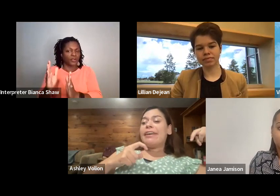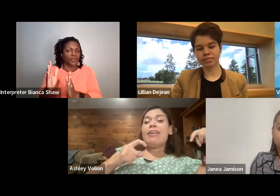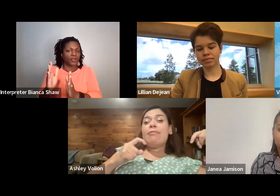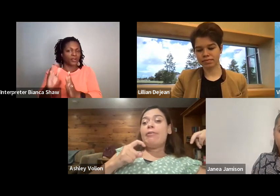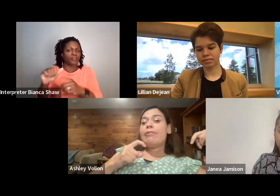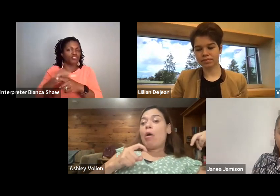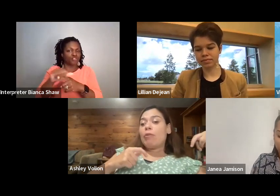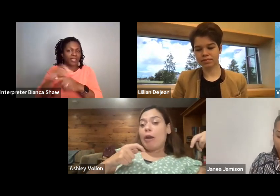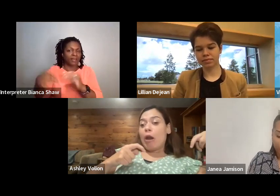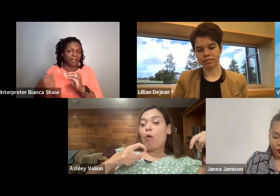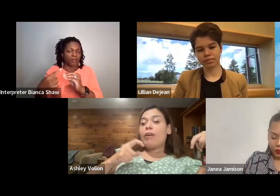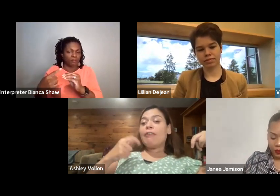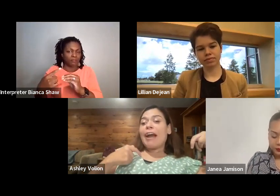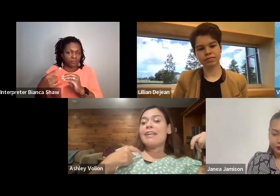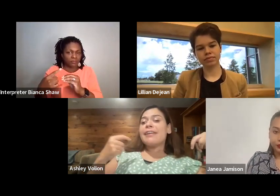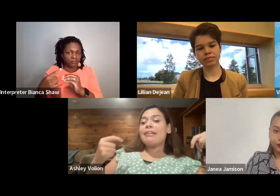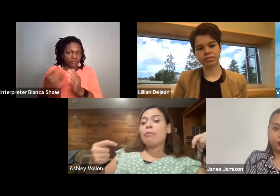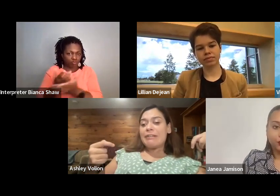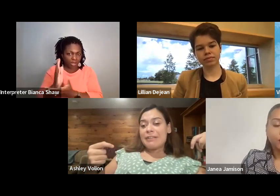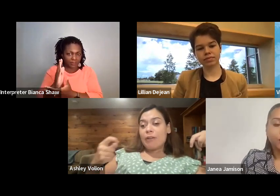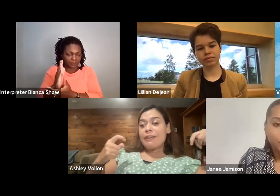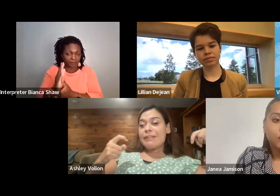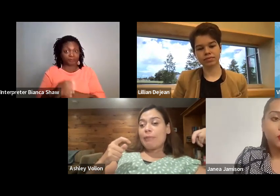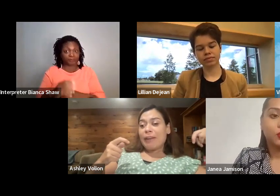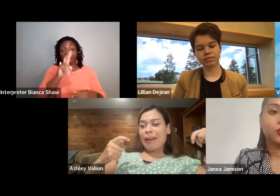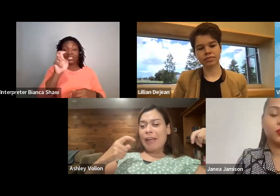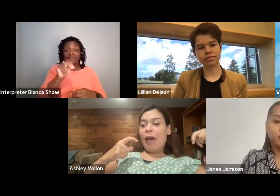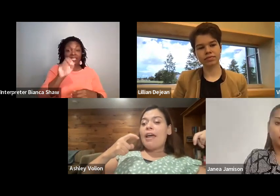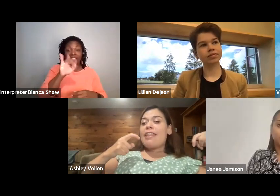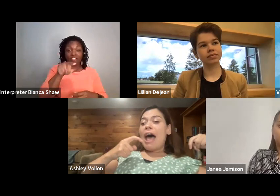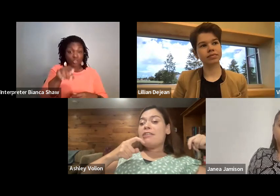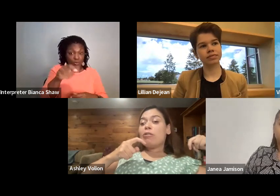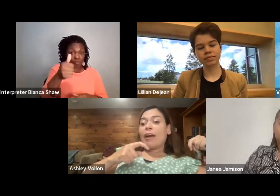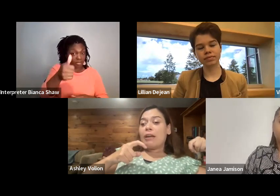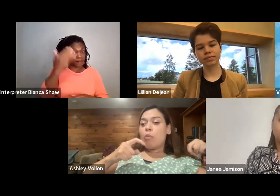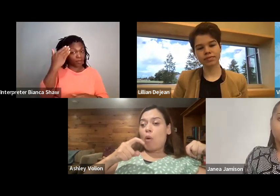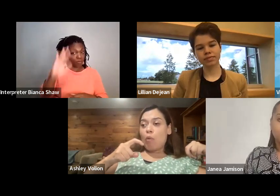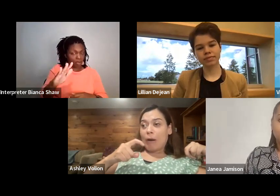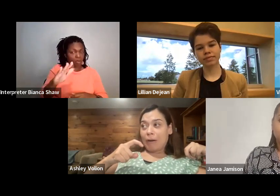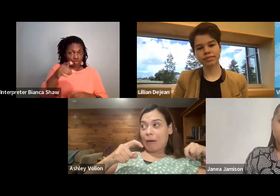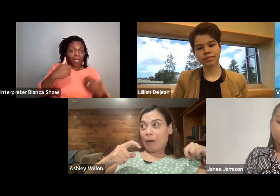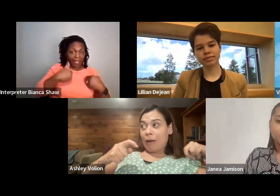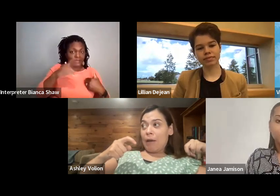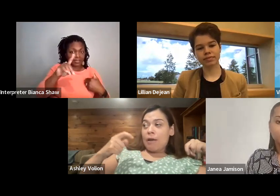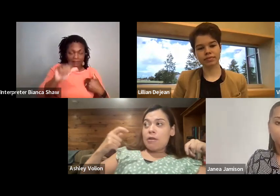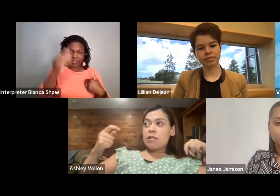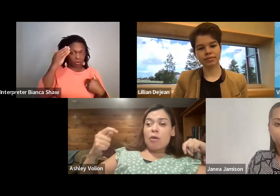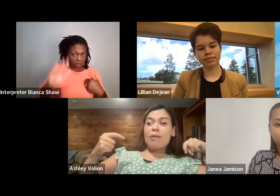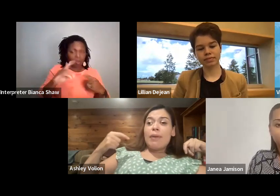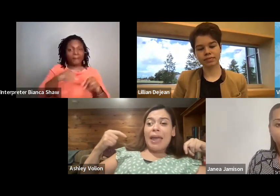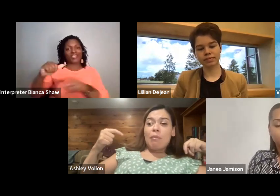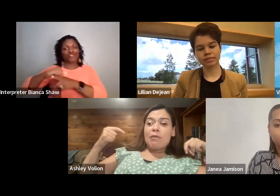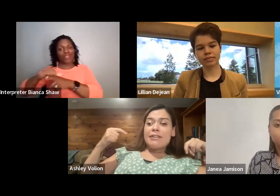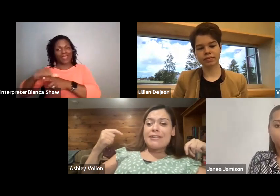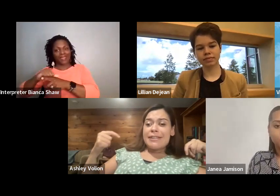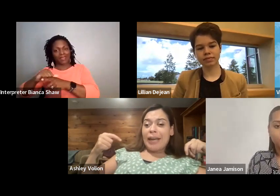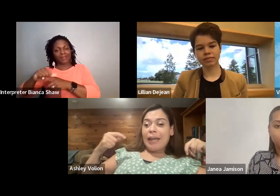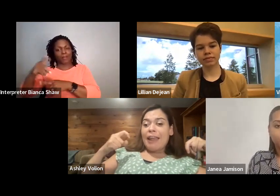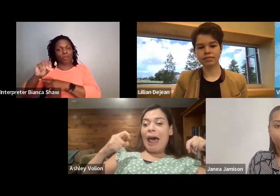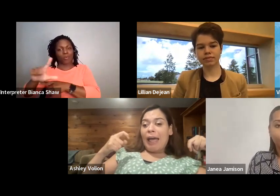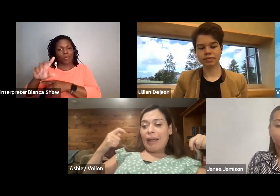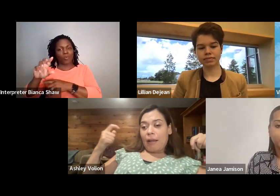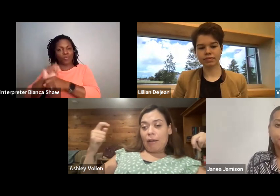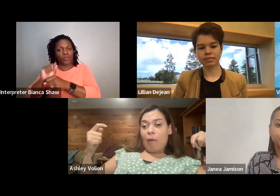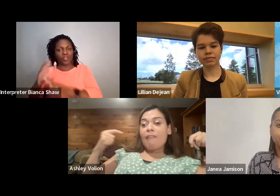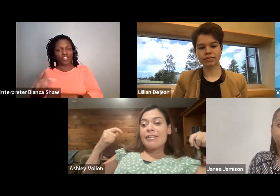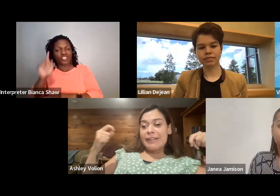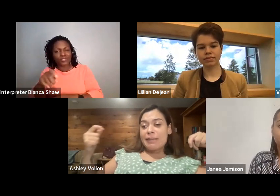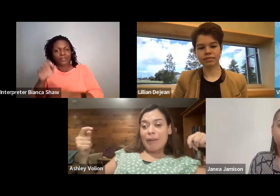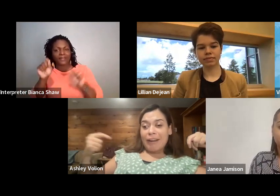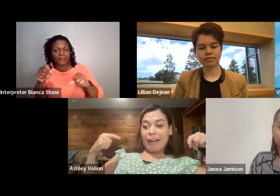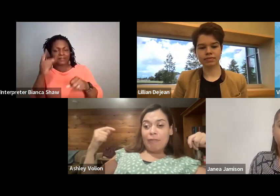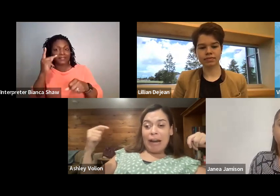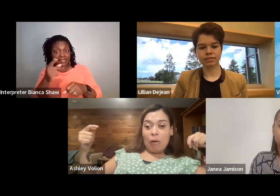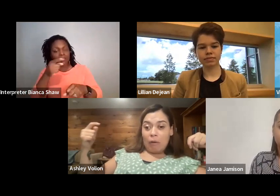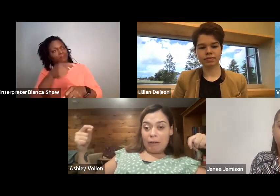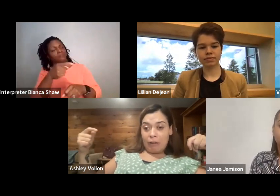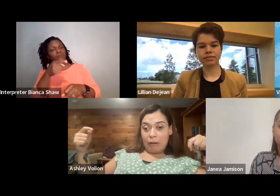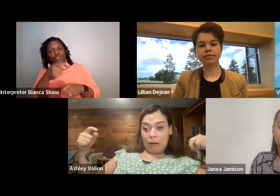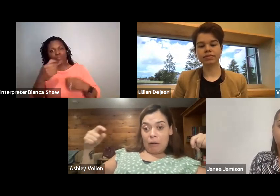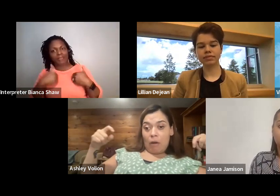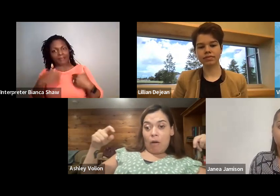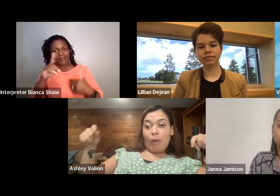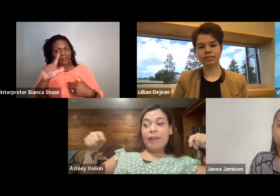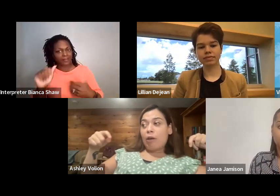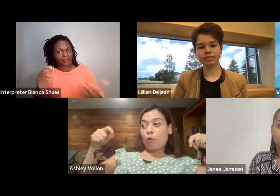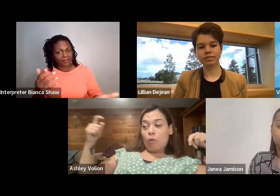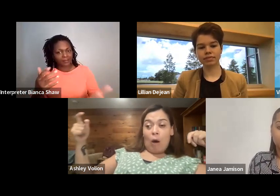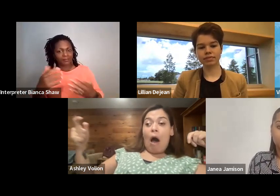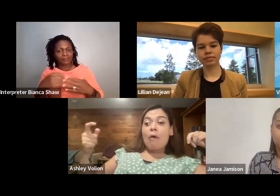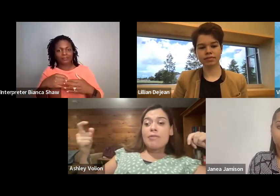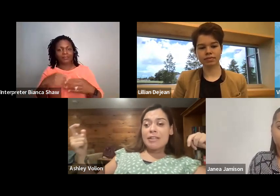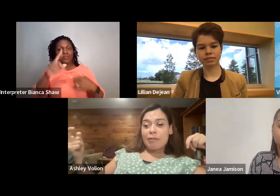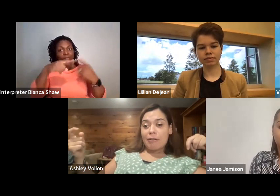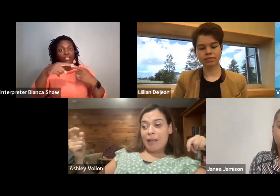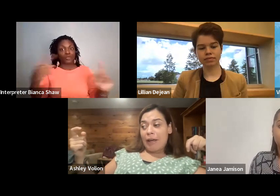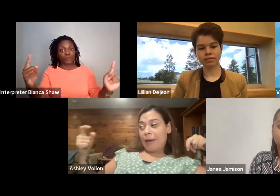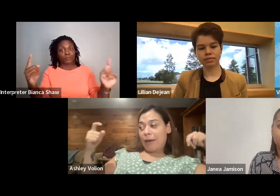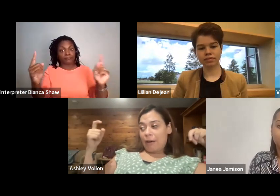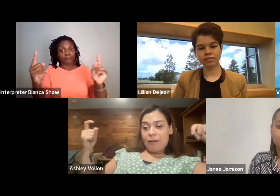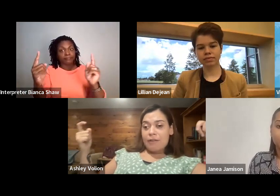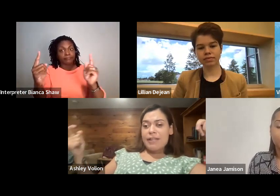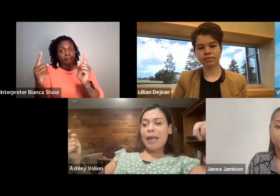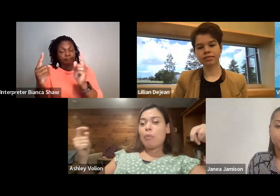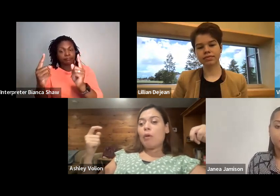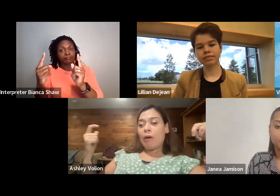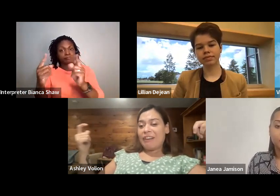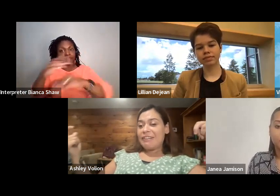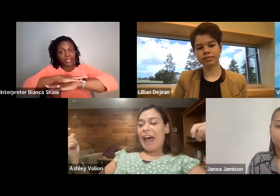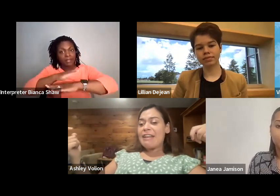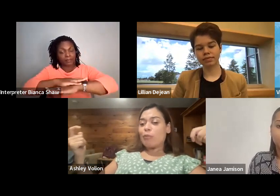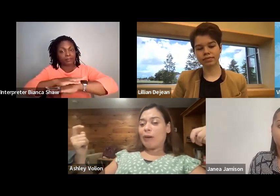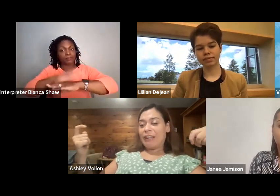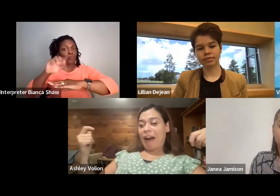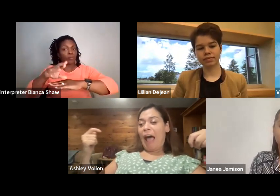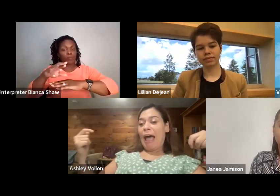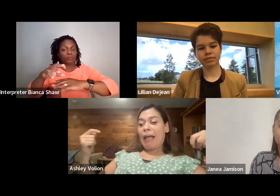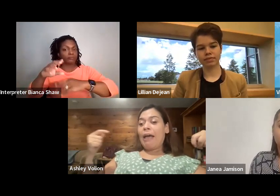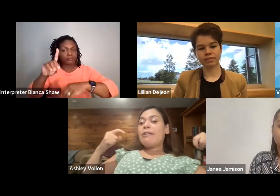Because even if you don't know you're right as a person with a disability that trained poll worker should be able to see that you have a disability right on your when you go up to the table, or the death where they're